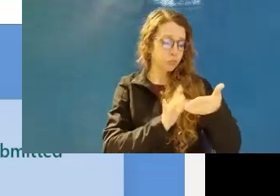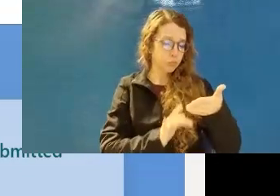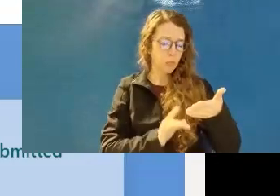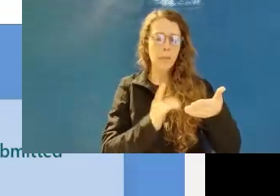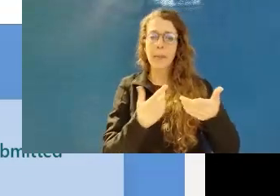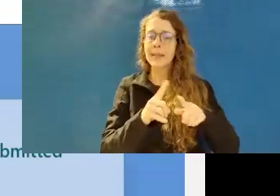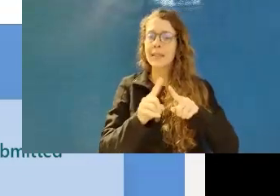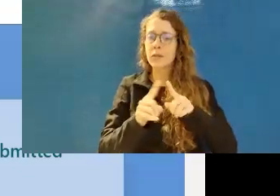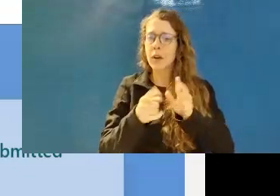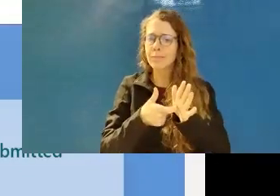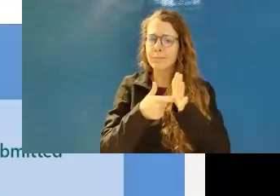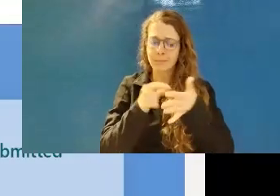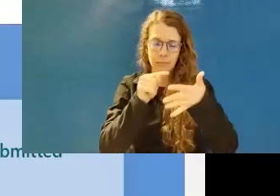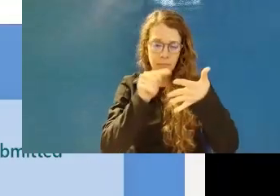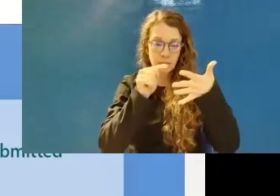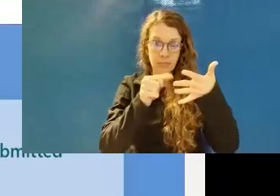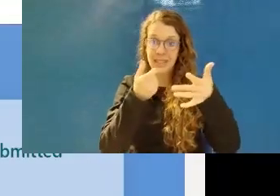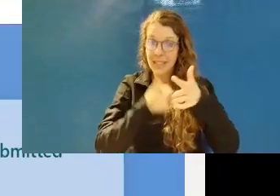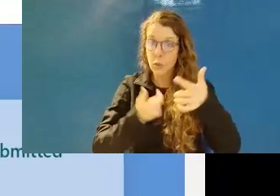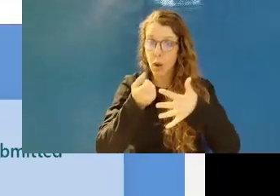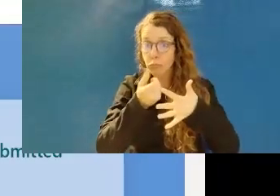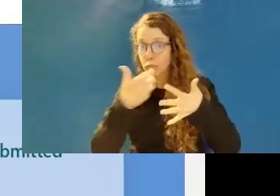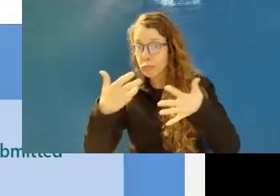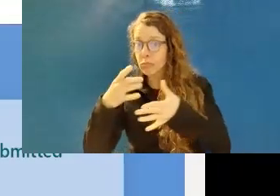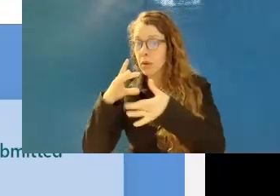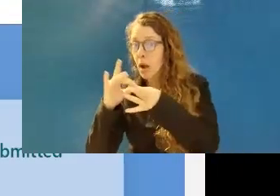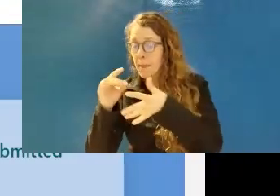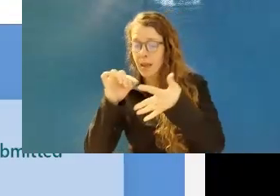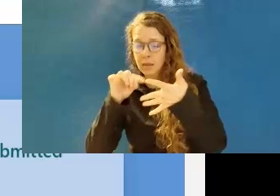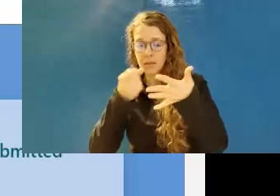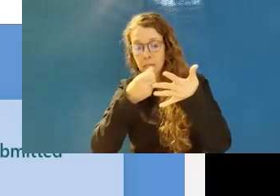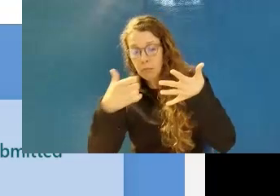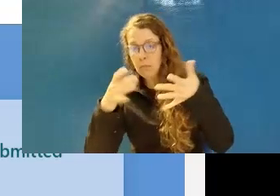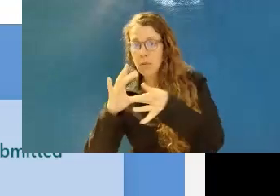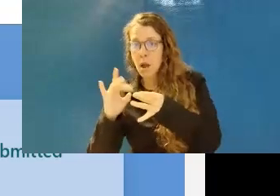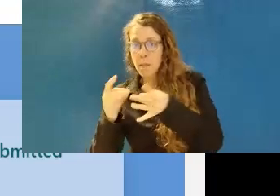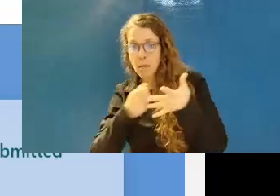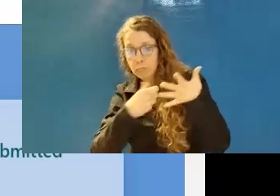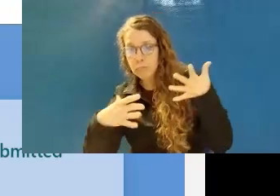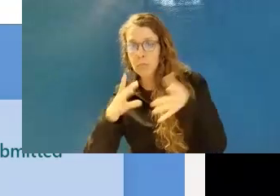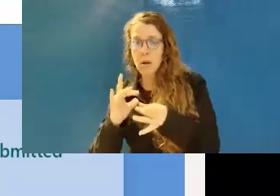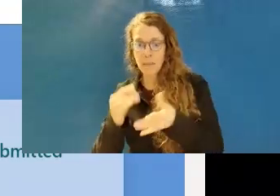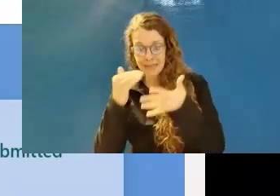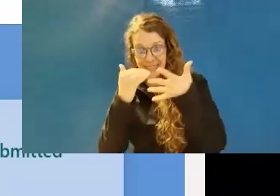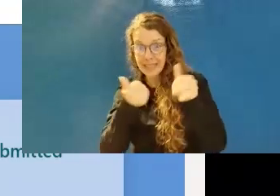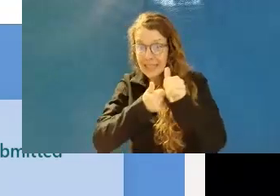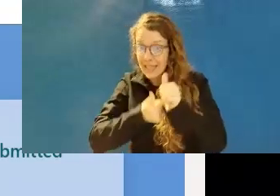that you have in your rubric, you could, make comments for each of those things, where you're really, you know,